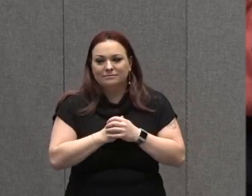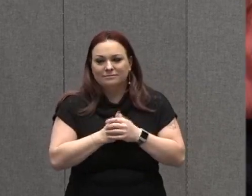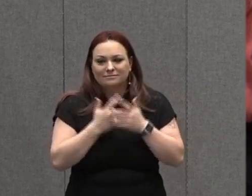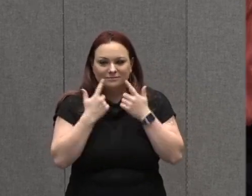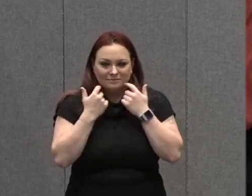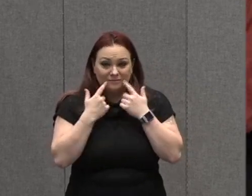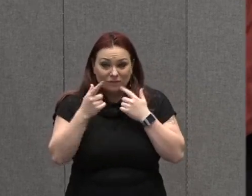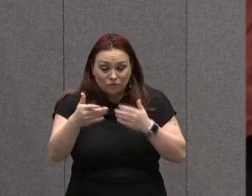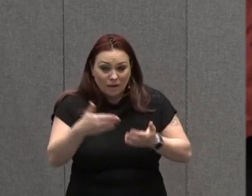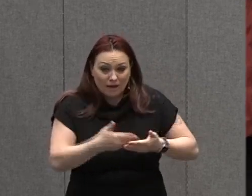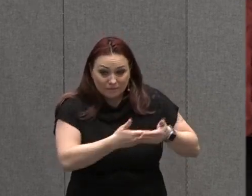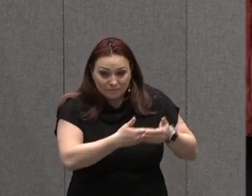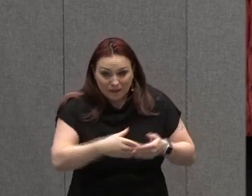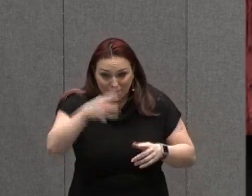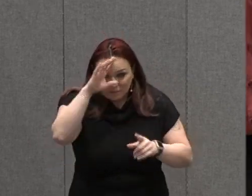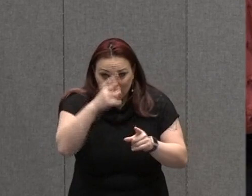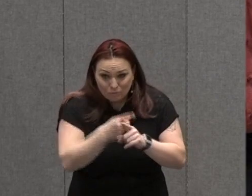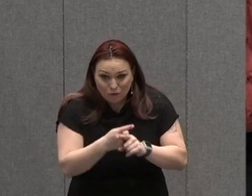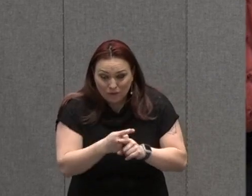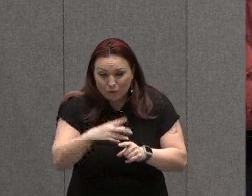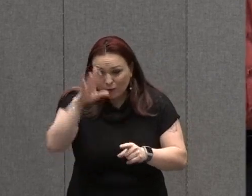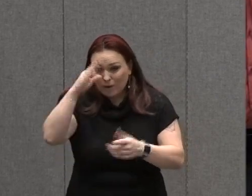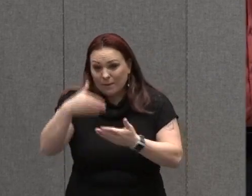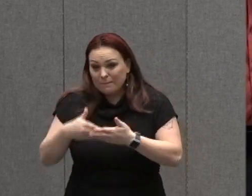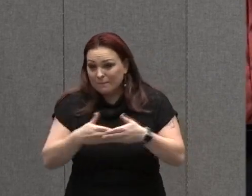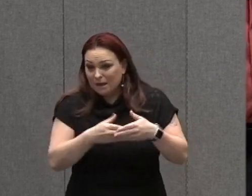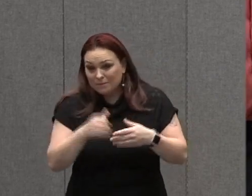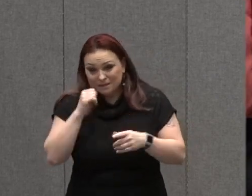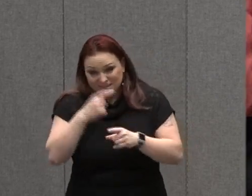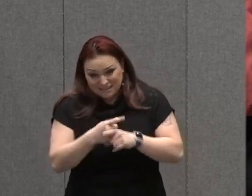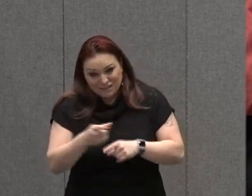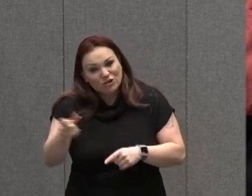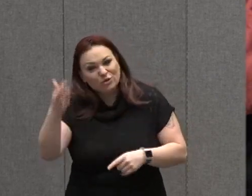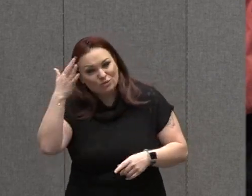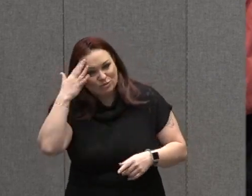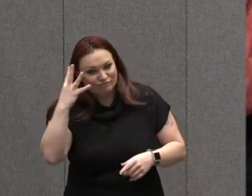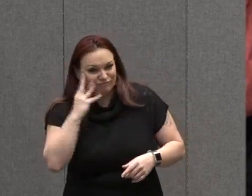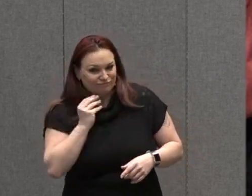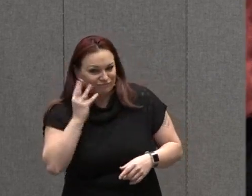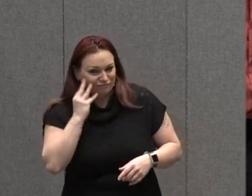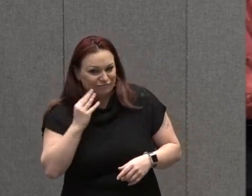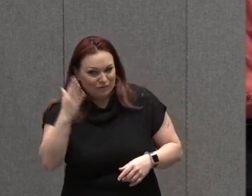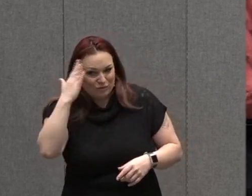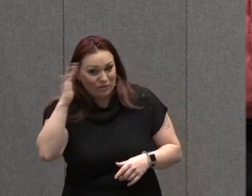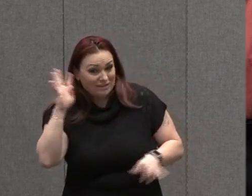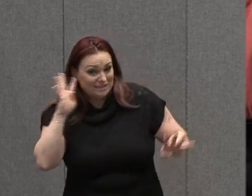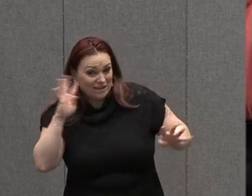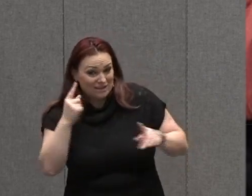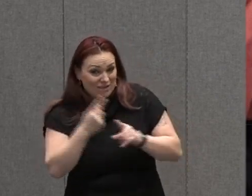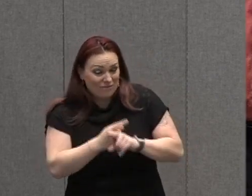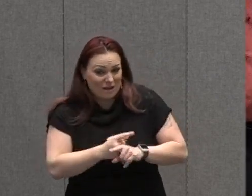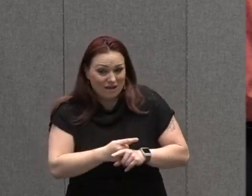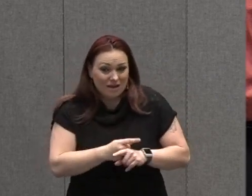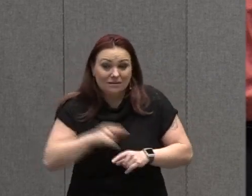Do you have a baby brother or sister? You know what that sounds like. Yeah, it sounds like that. A jet flies over.